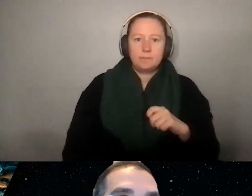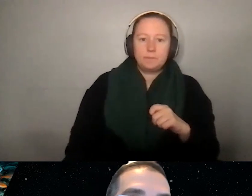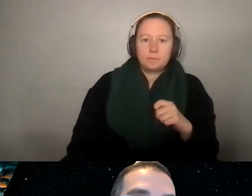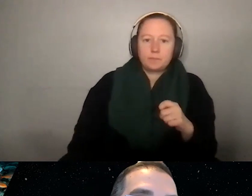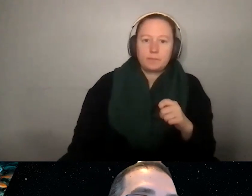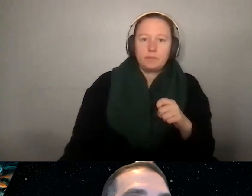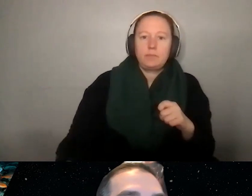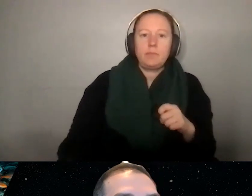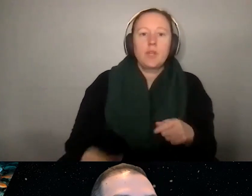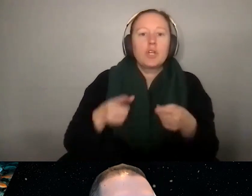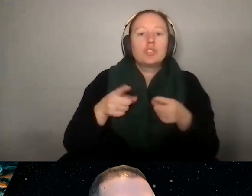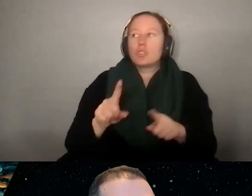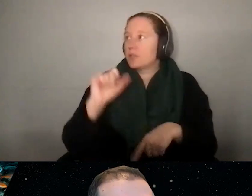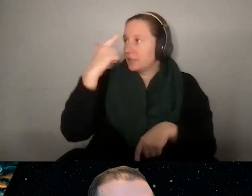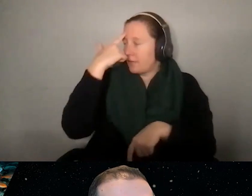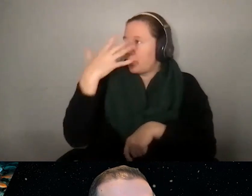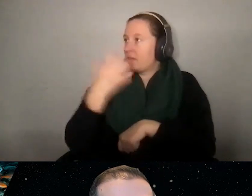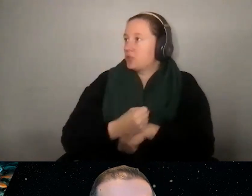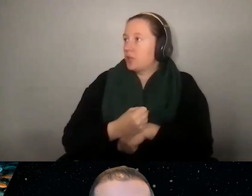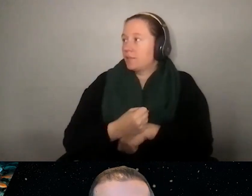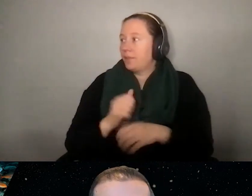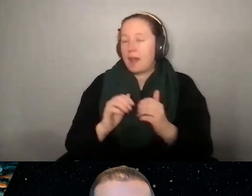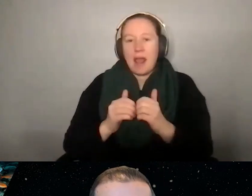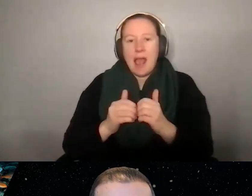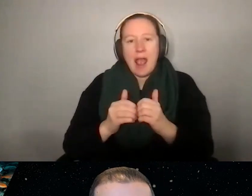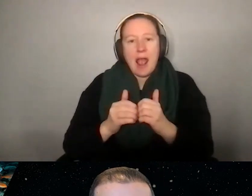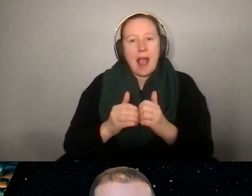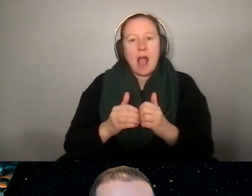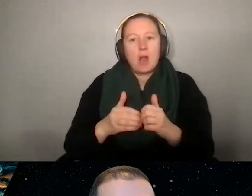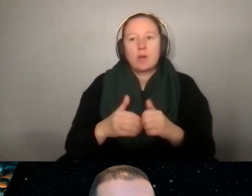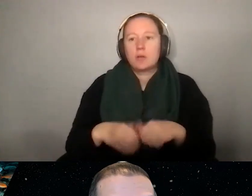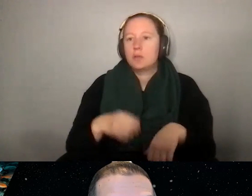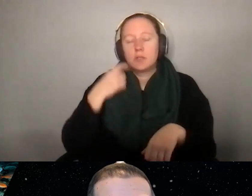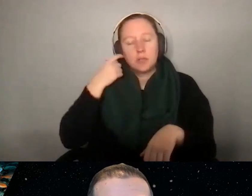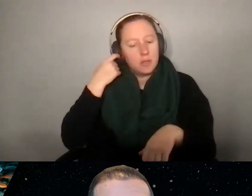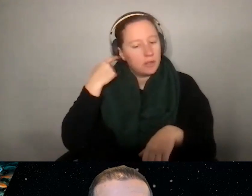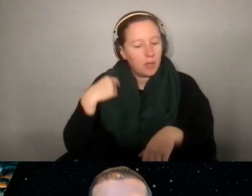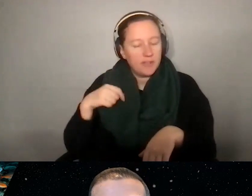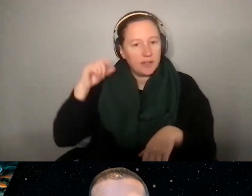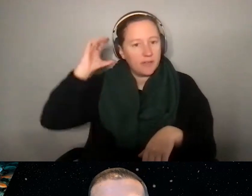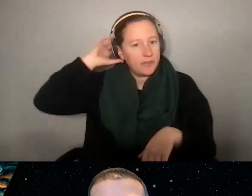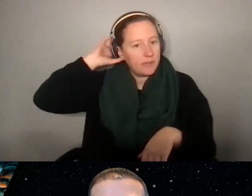during a government shutdown, how should institutions or will institutions be able to draw